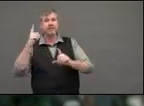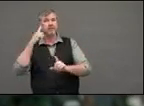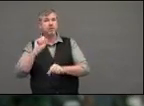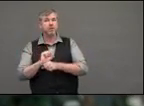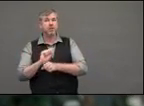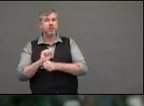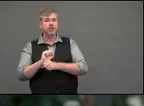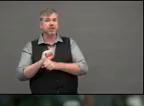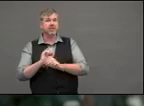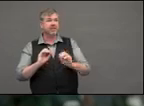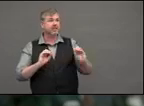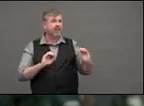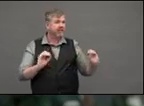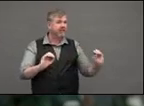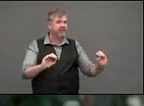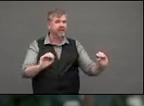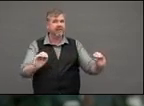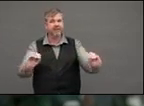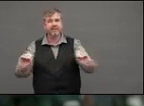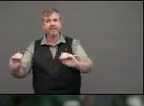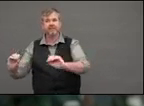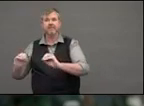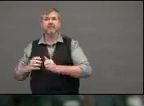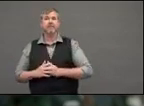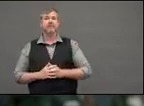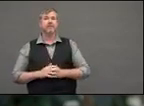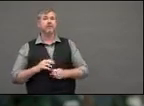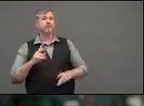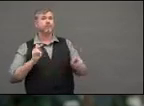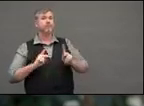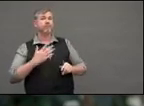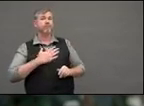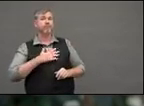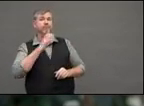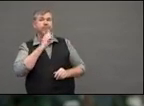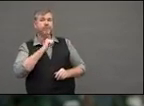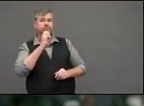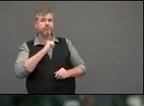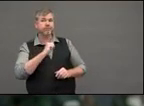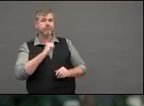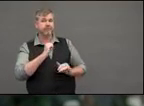my people my age people that are the same age as my mother and people that